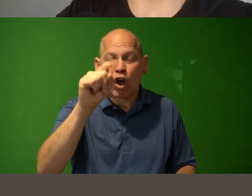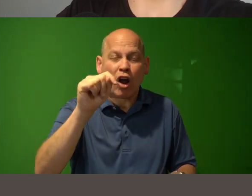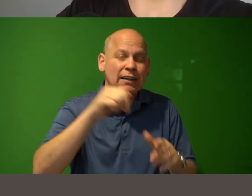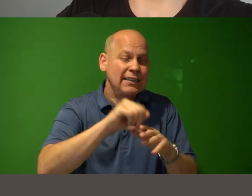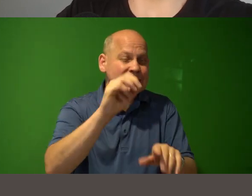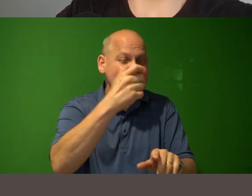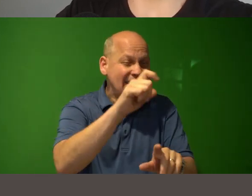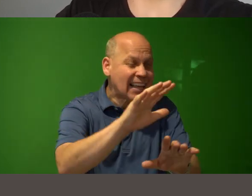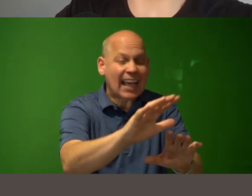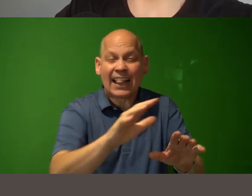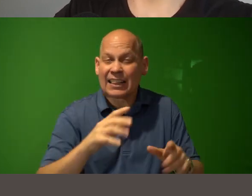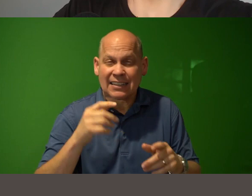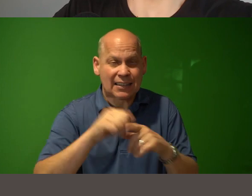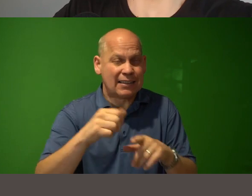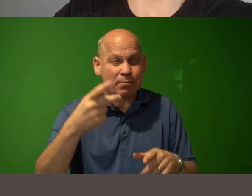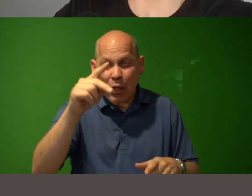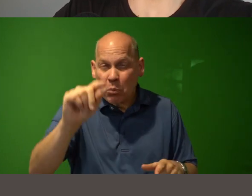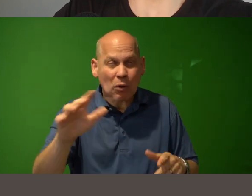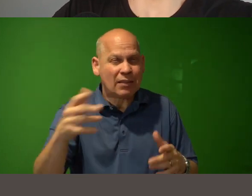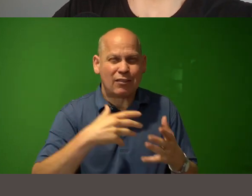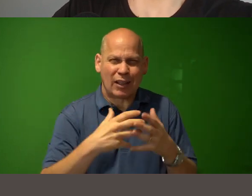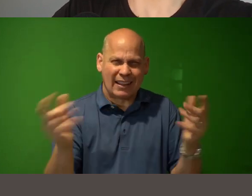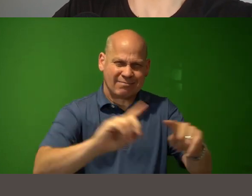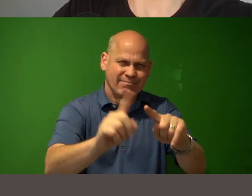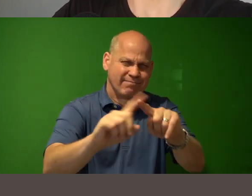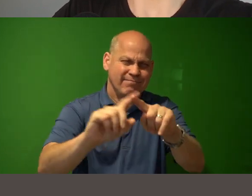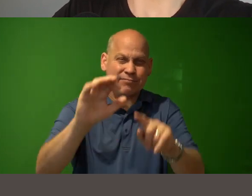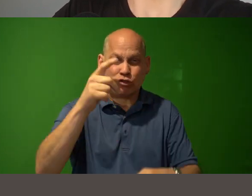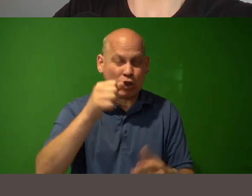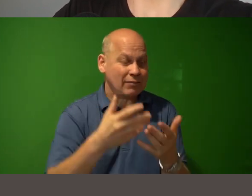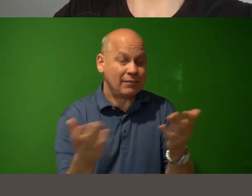you can tell there's a lot of different charts out there, but I keep it very simple.